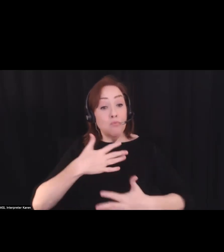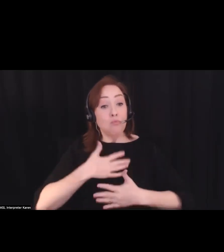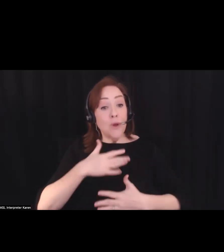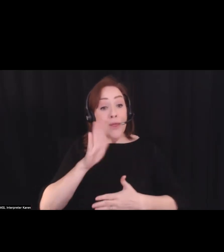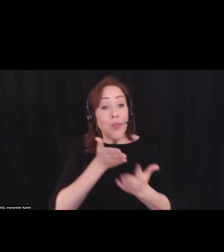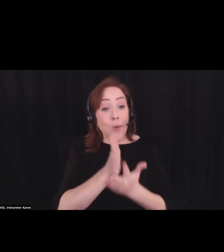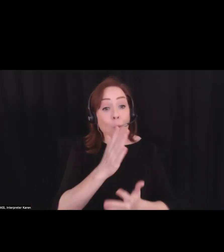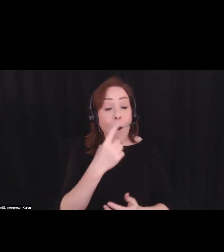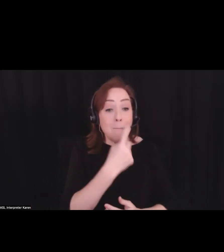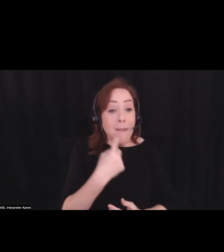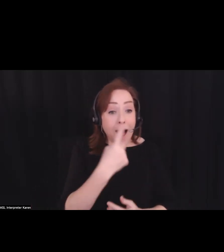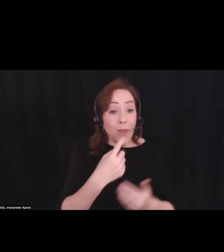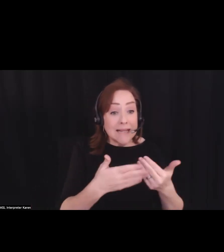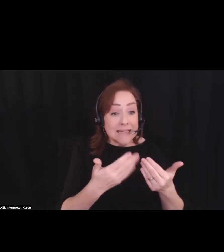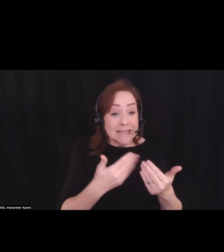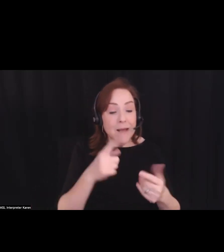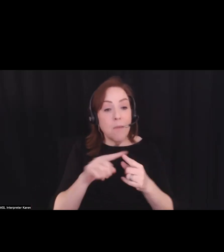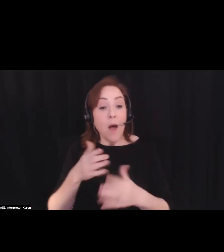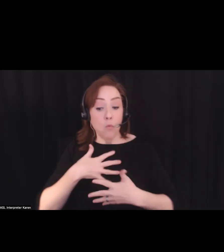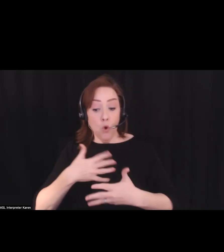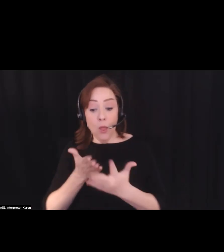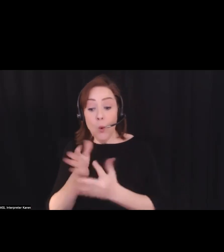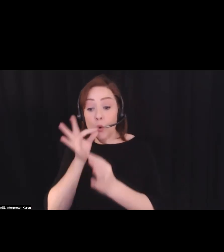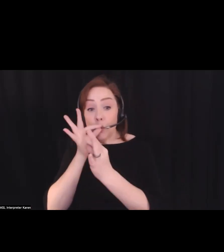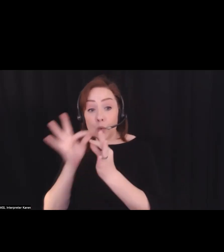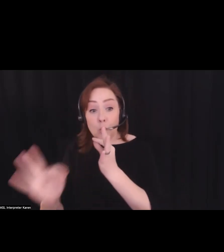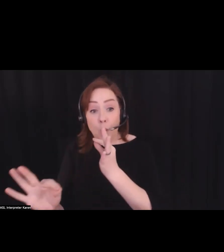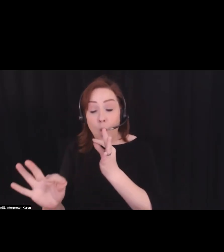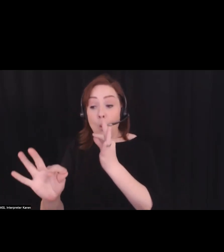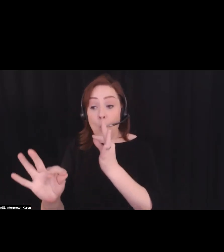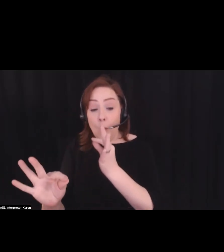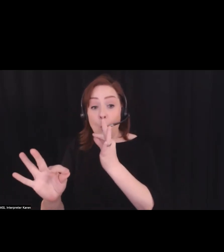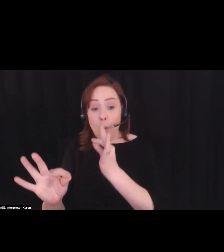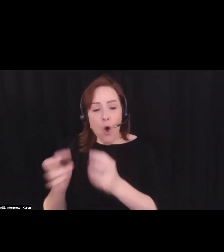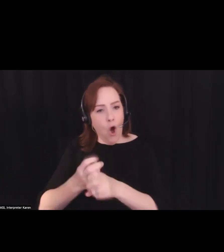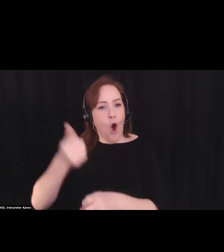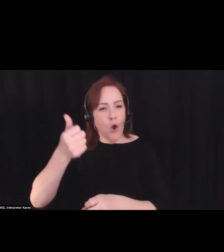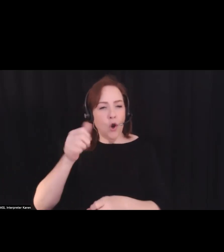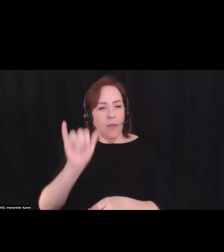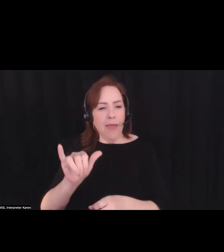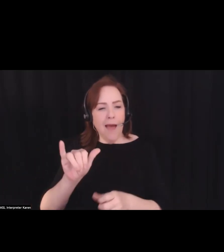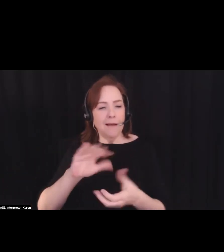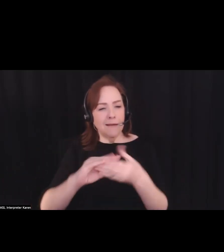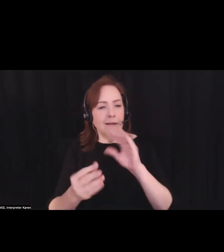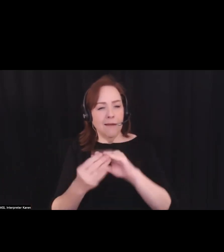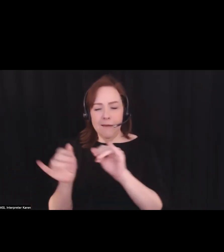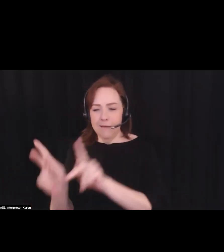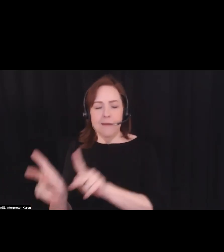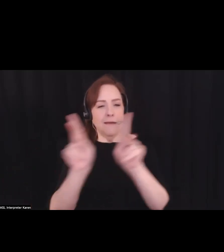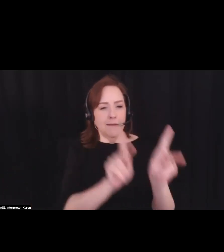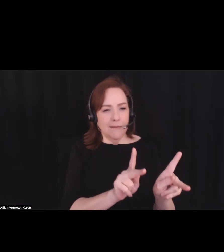through a straw is much harder. This analogy is often used for the constraint of communication.